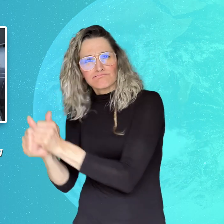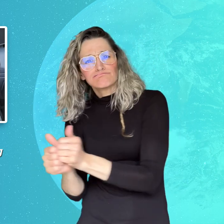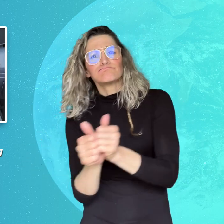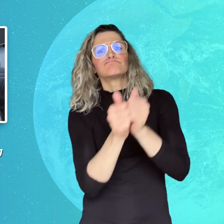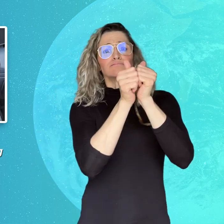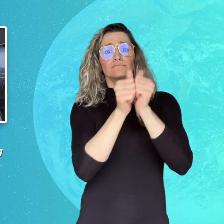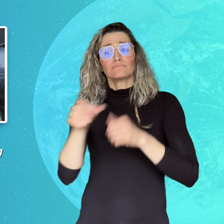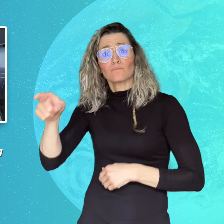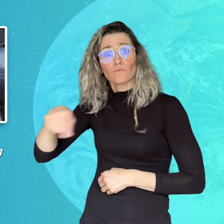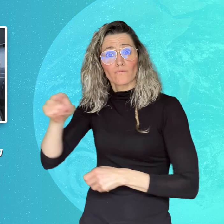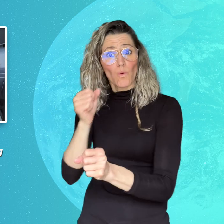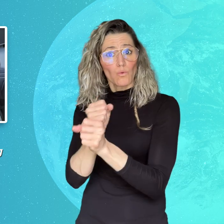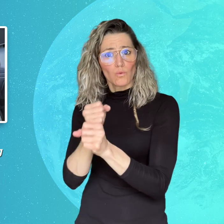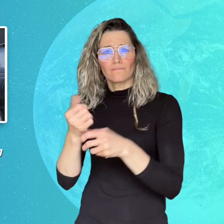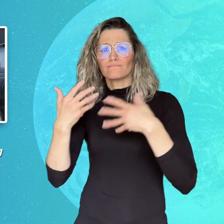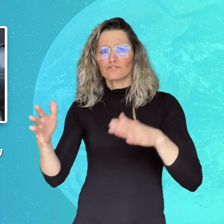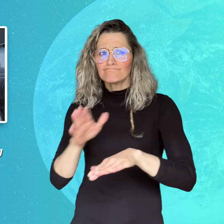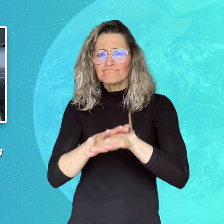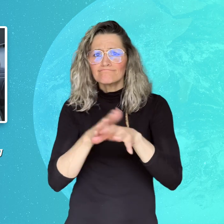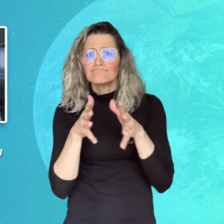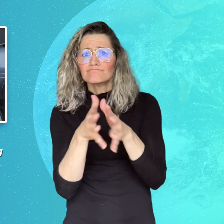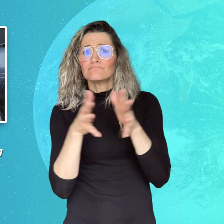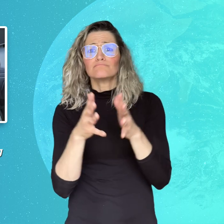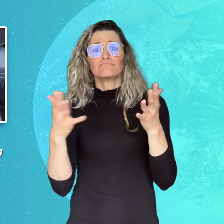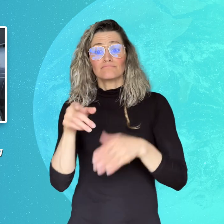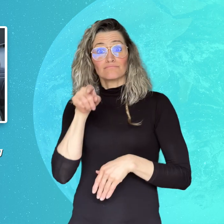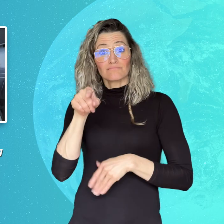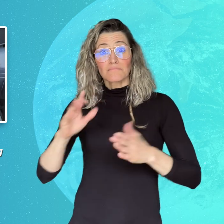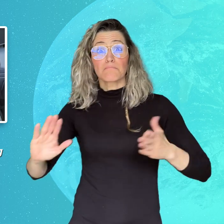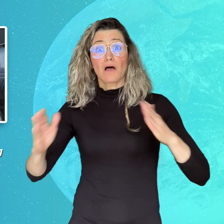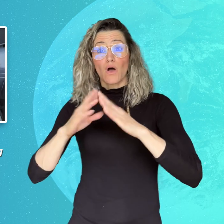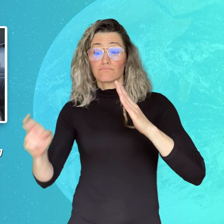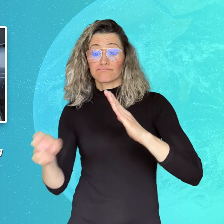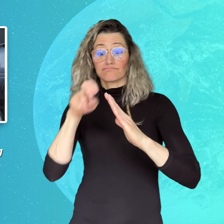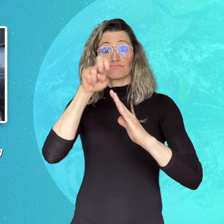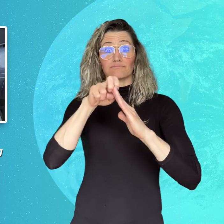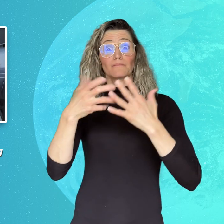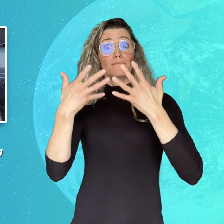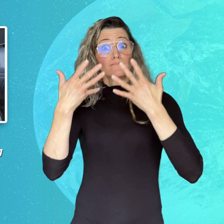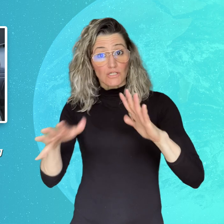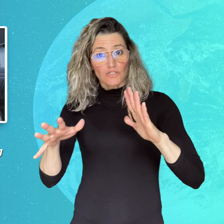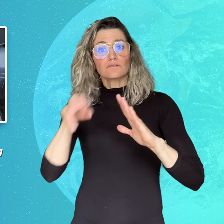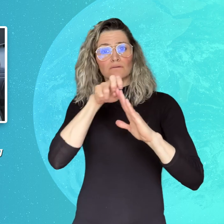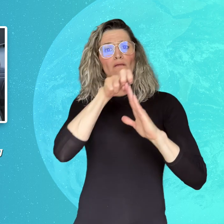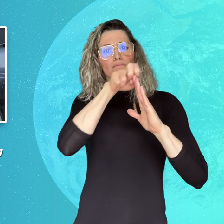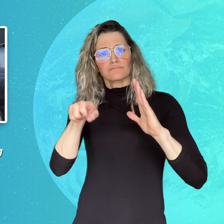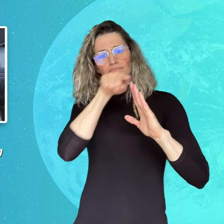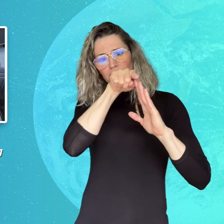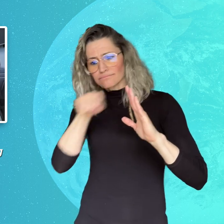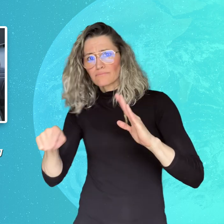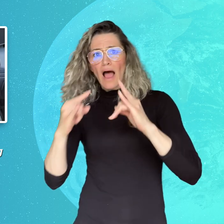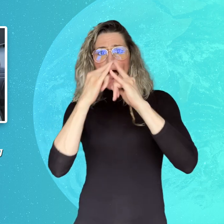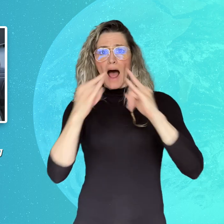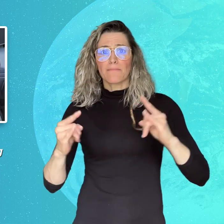knowledge sometime during the morning after they returned from the summit.